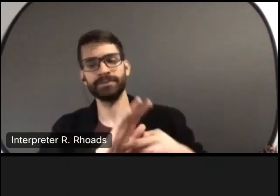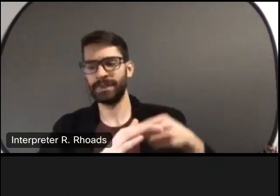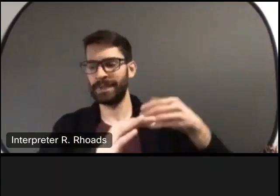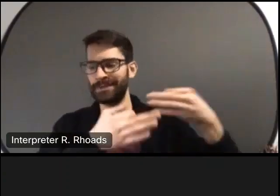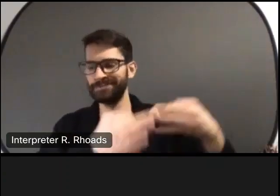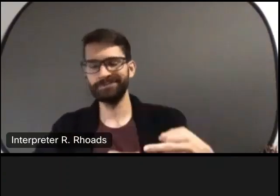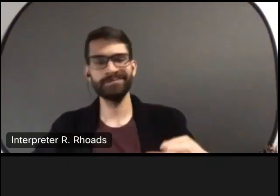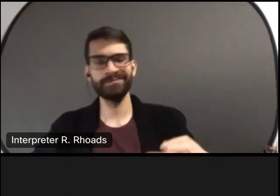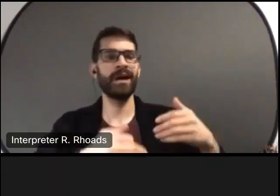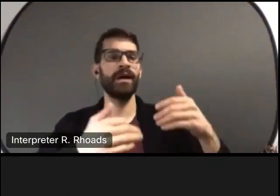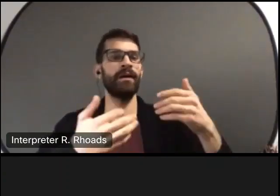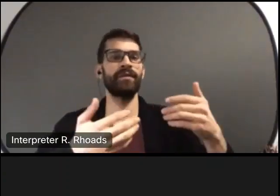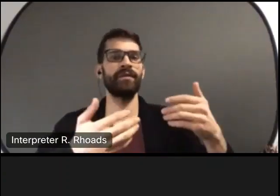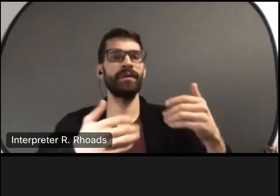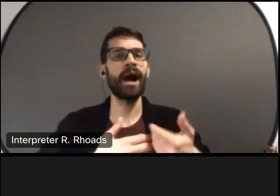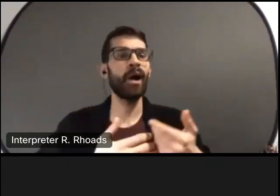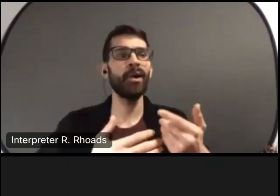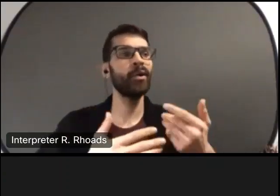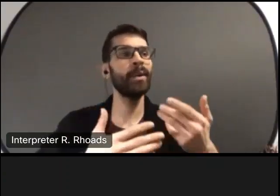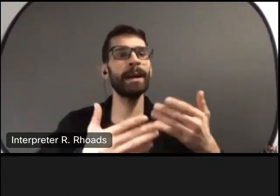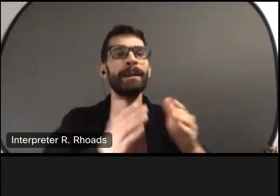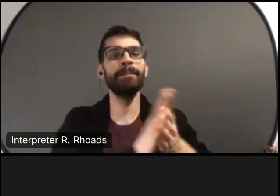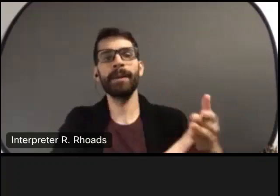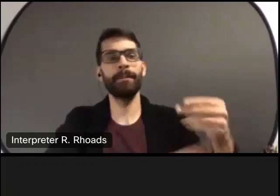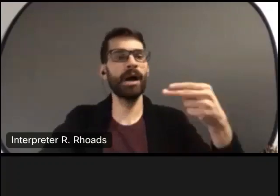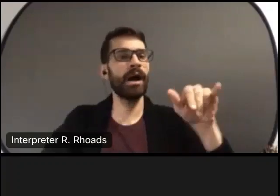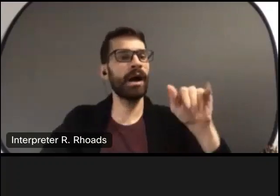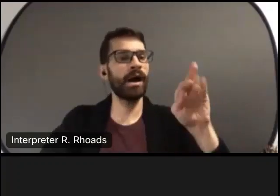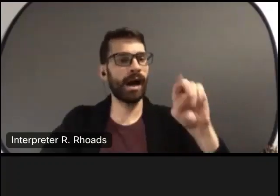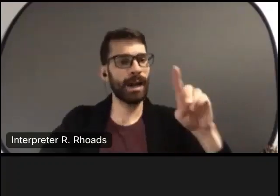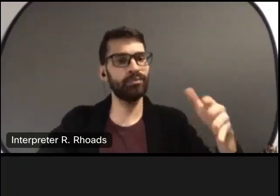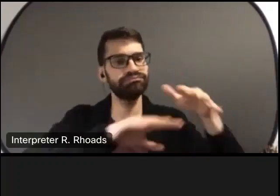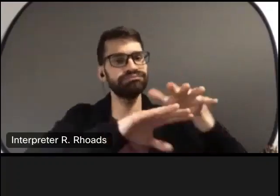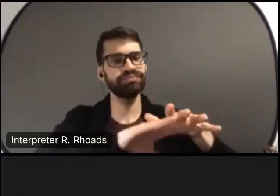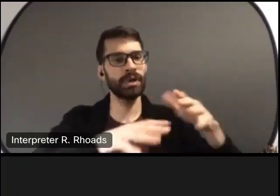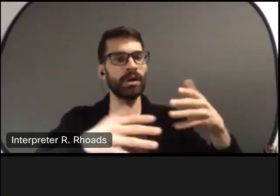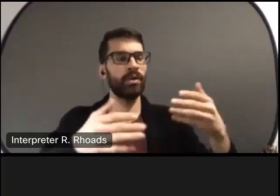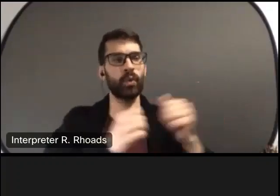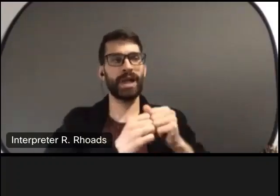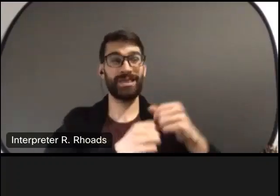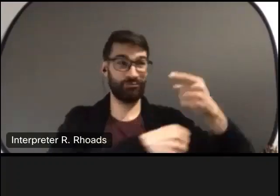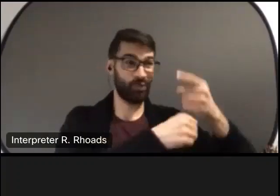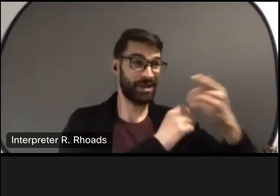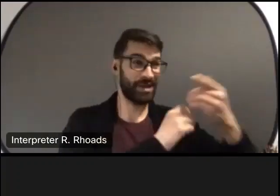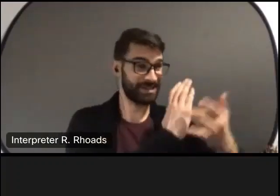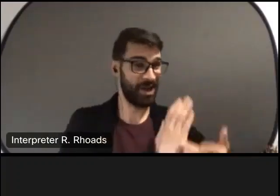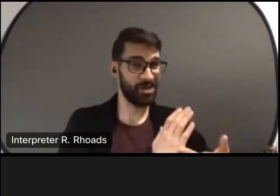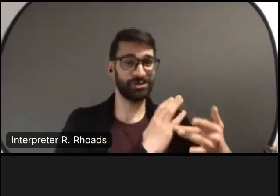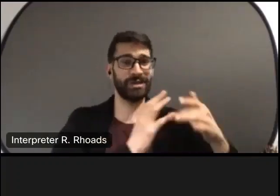scenario where with the right technology we don't have to worry about people not knowing who else is